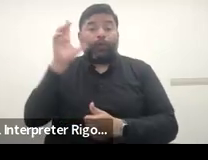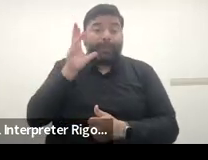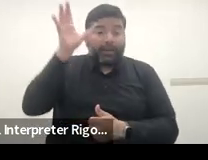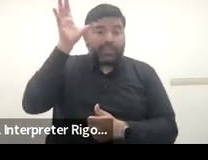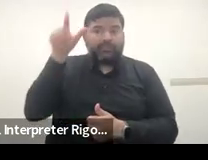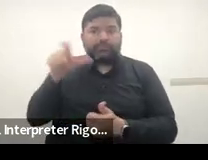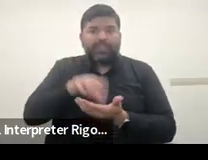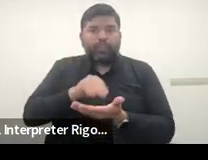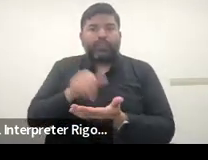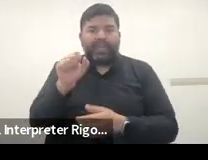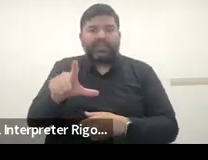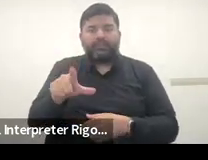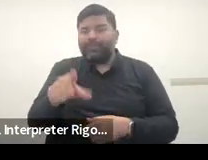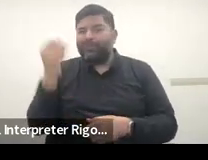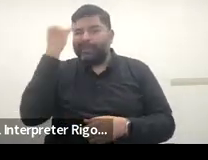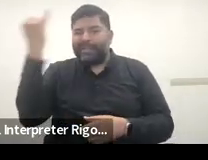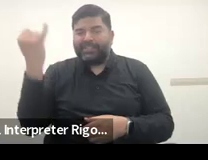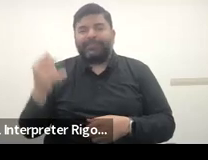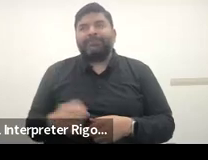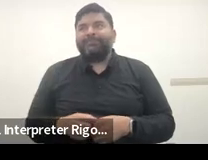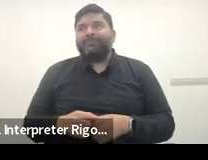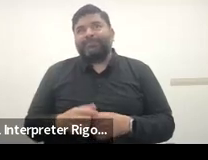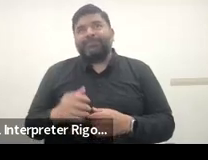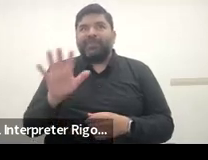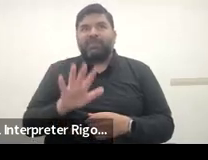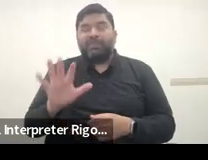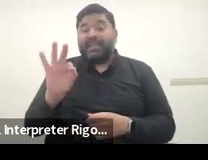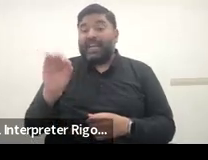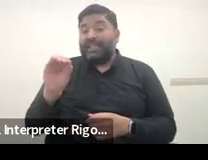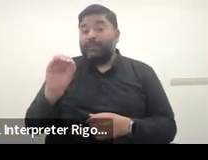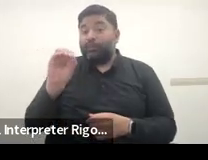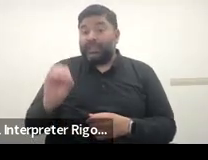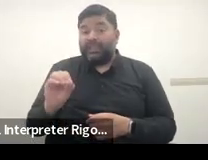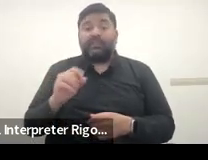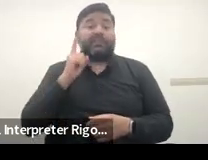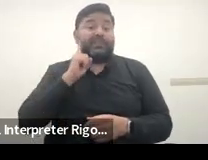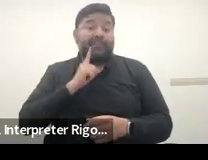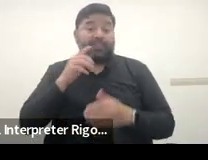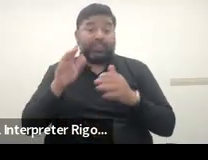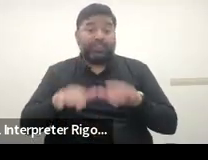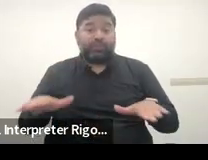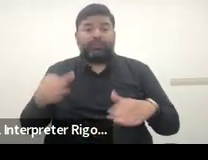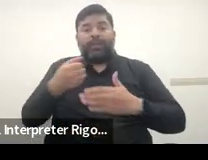imagine that because over 90% of deaf children are born to hearing parents, there's a vacuum